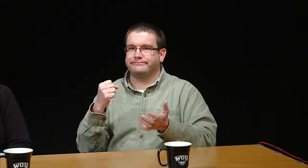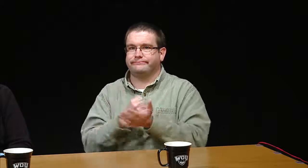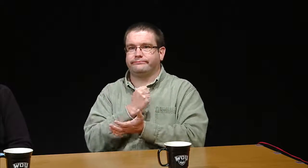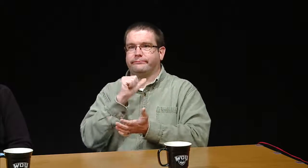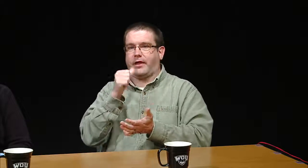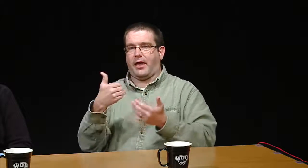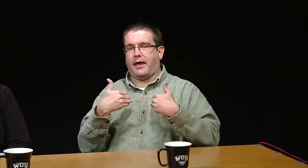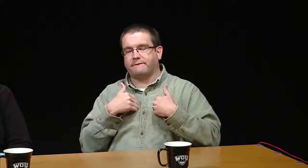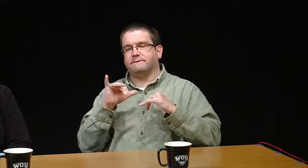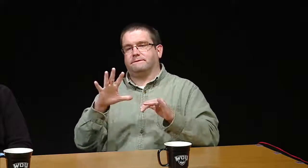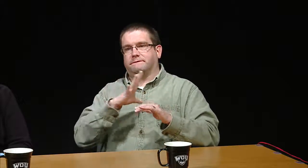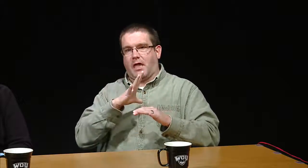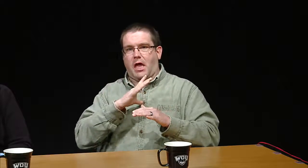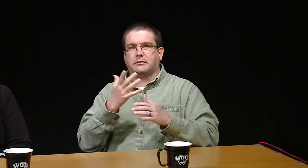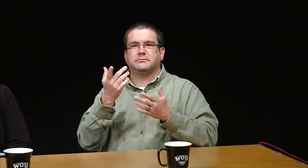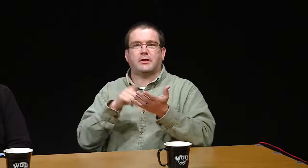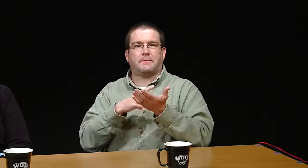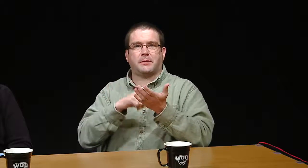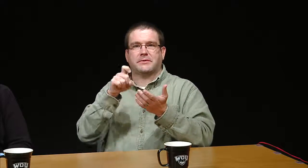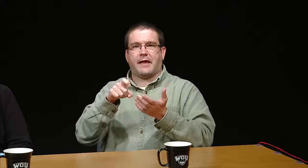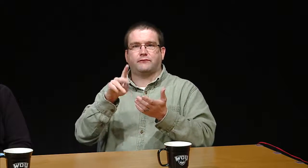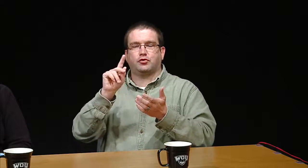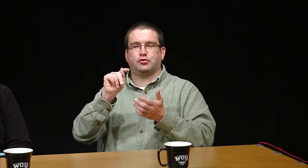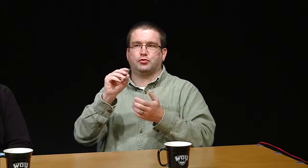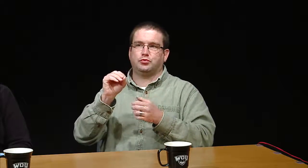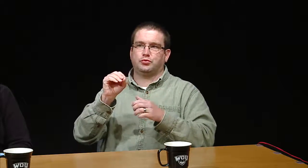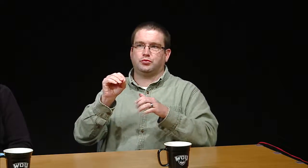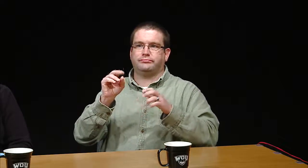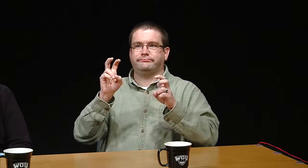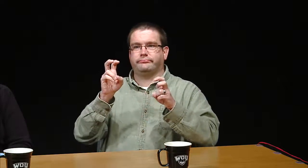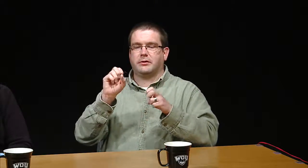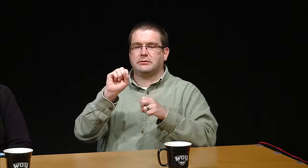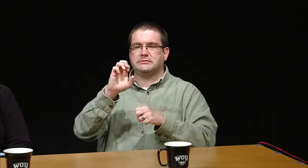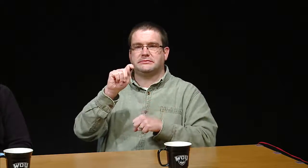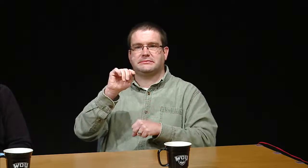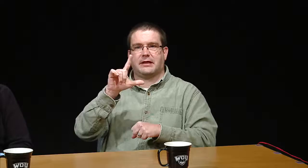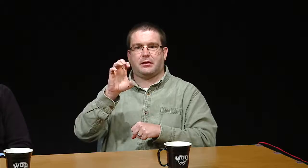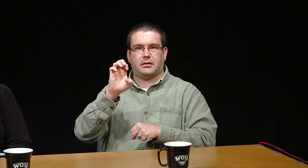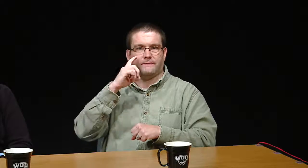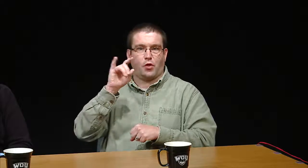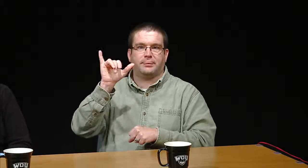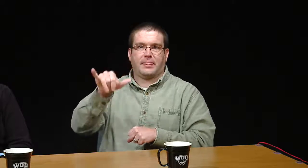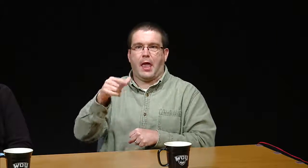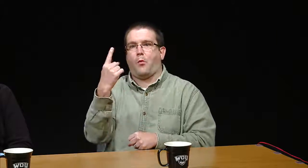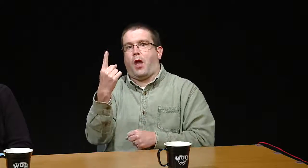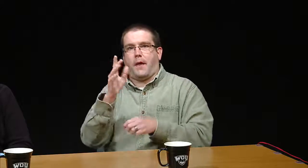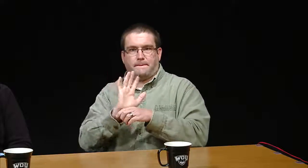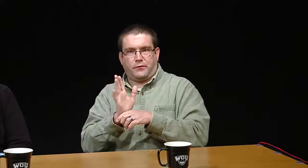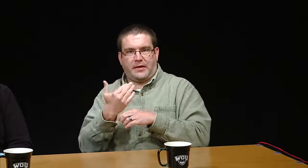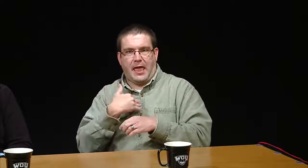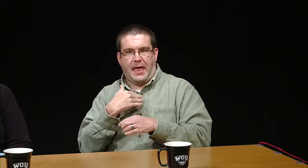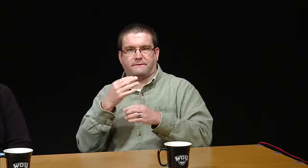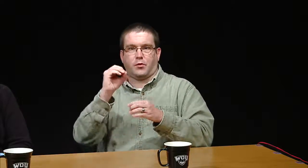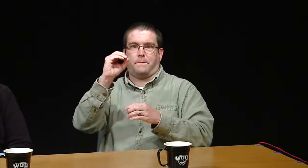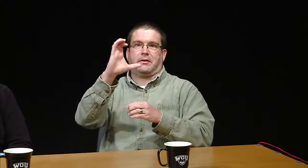I learned right away to control-copy words because they were very large. The process was overwhelming.